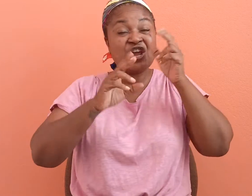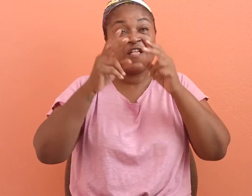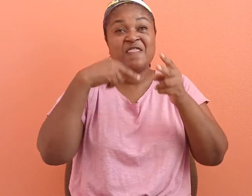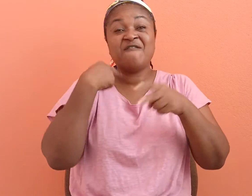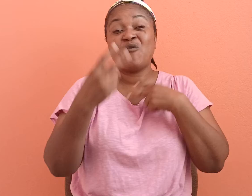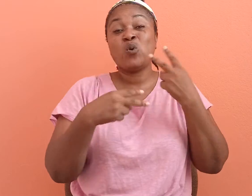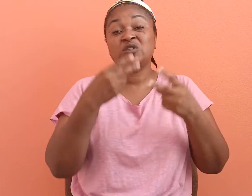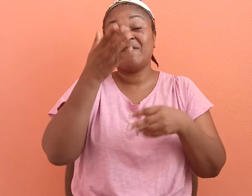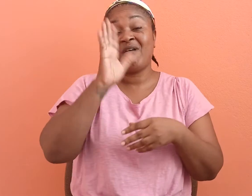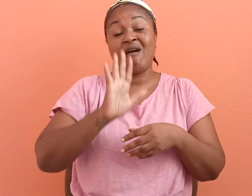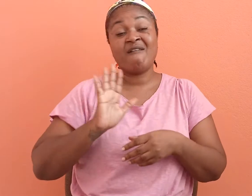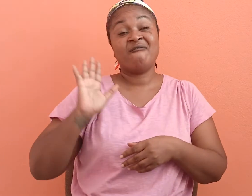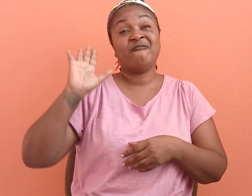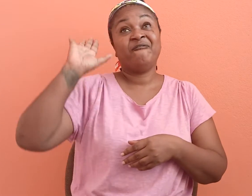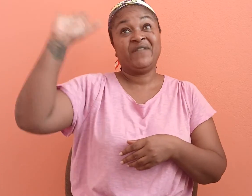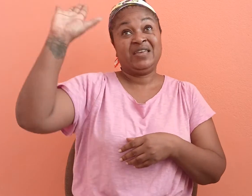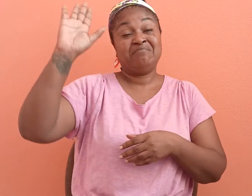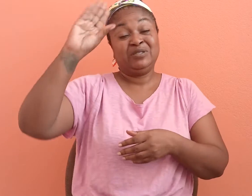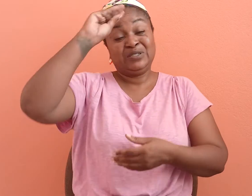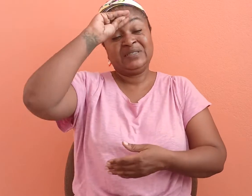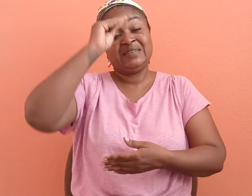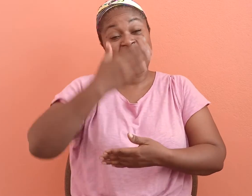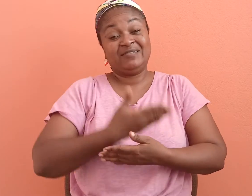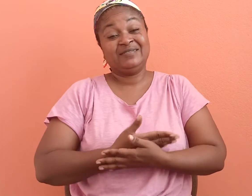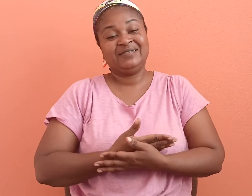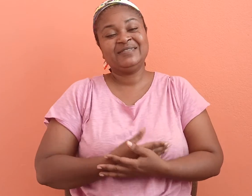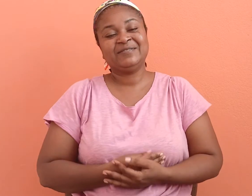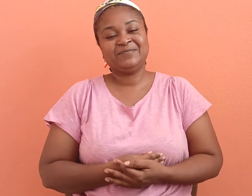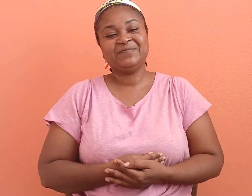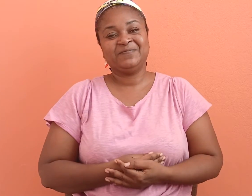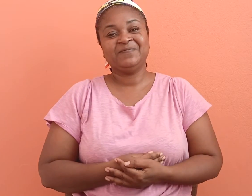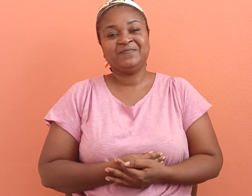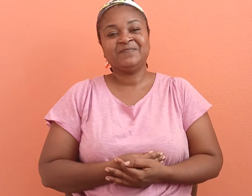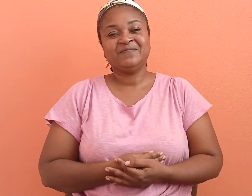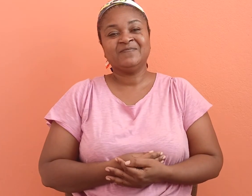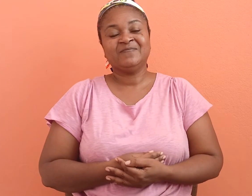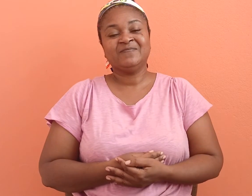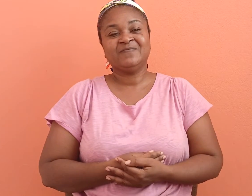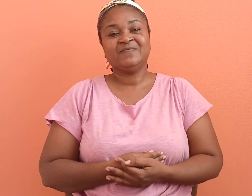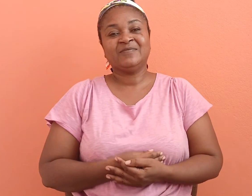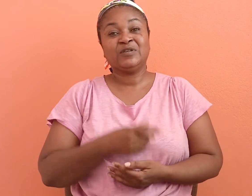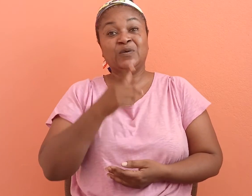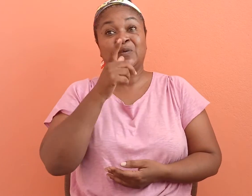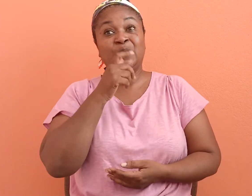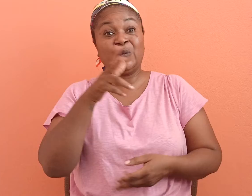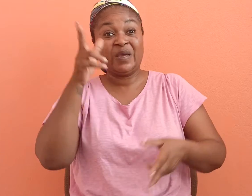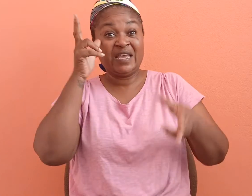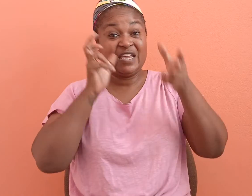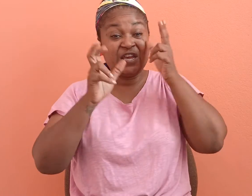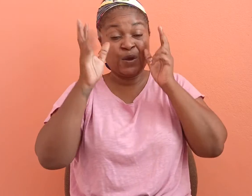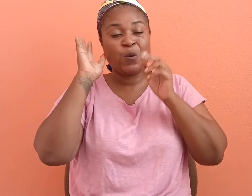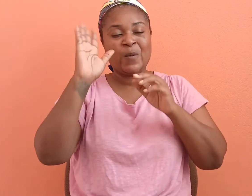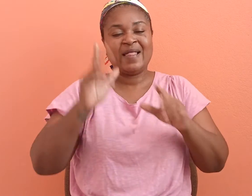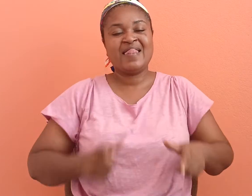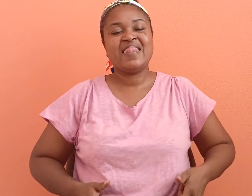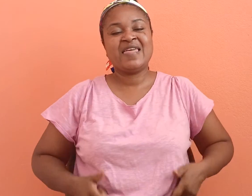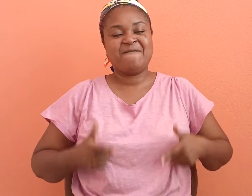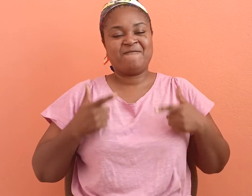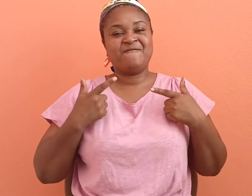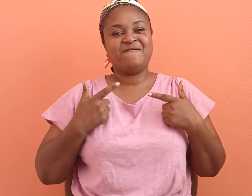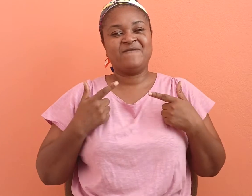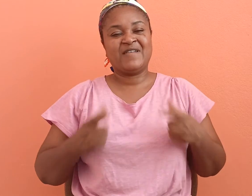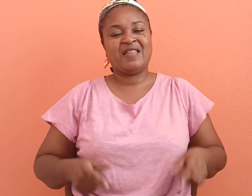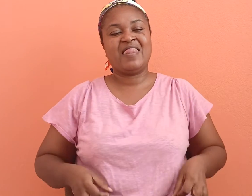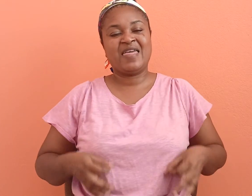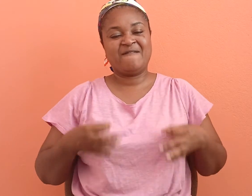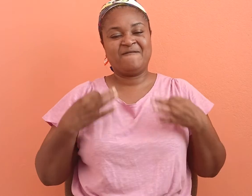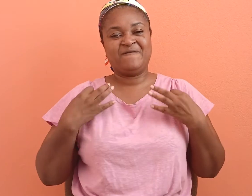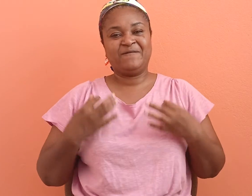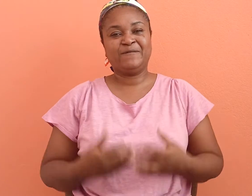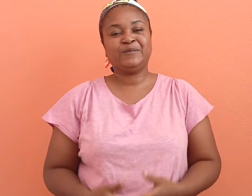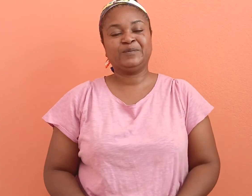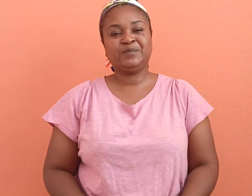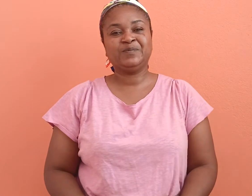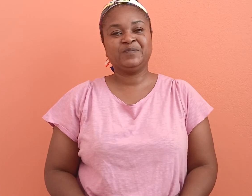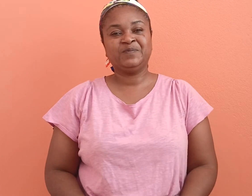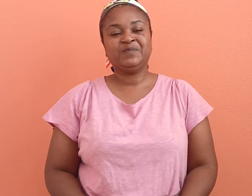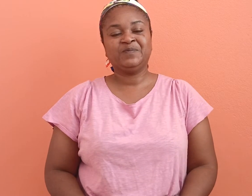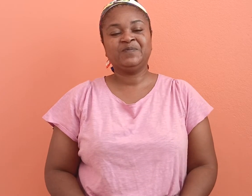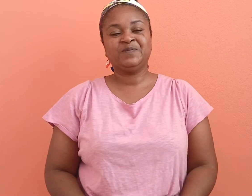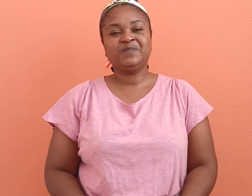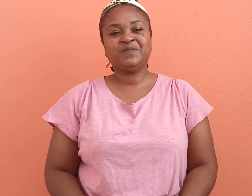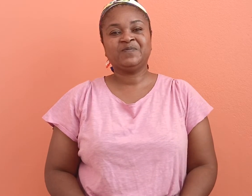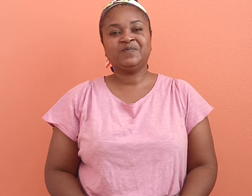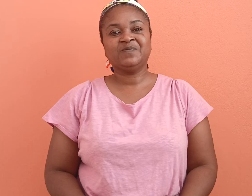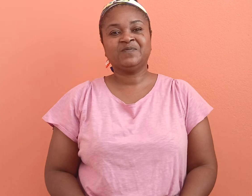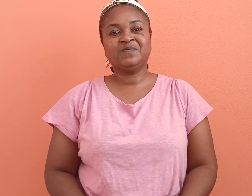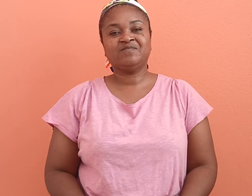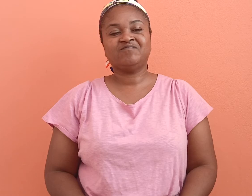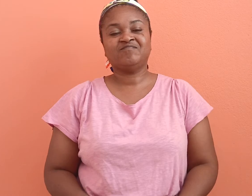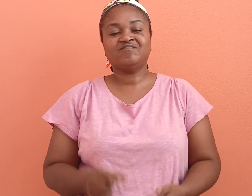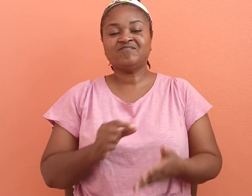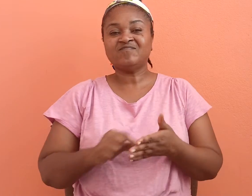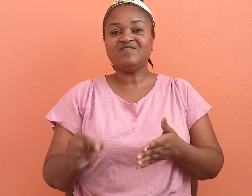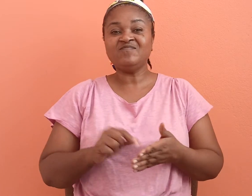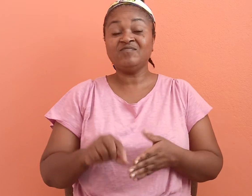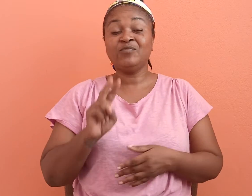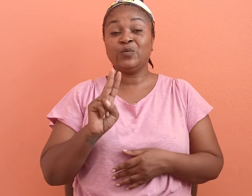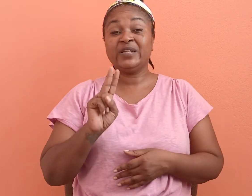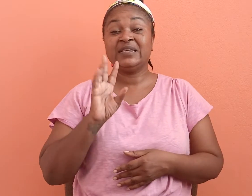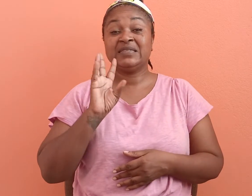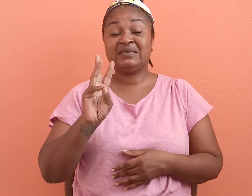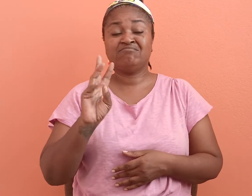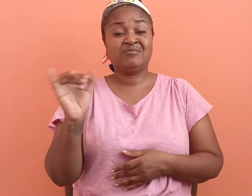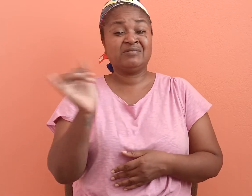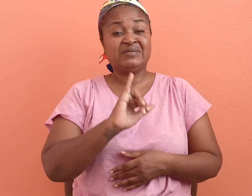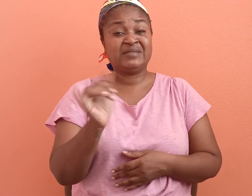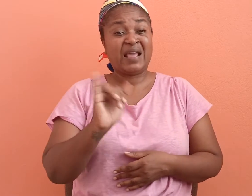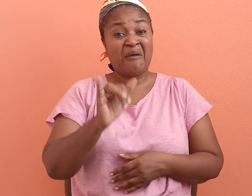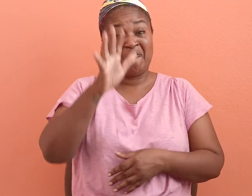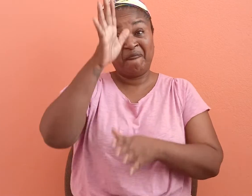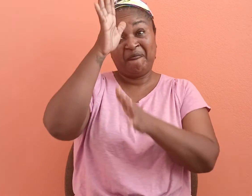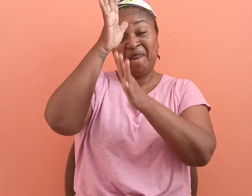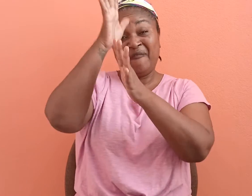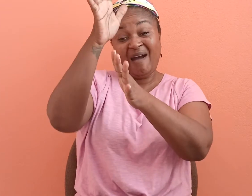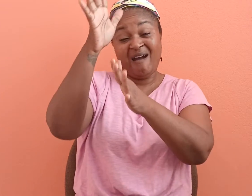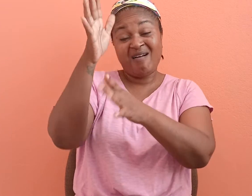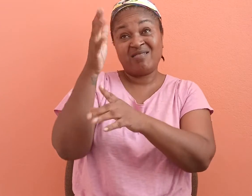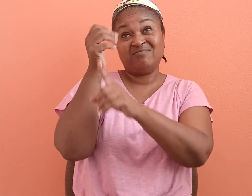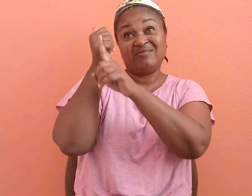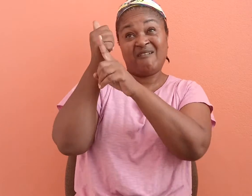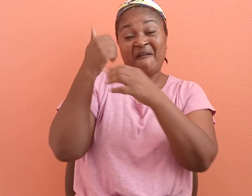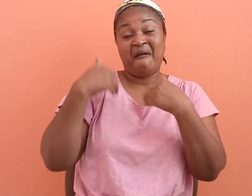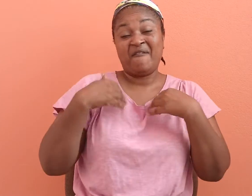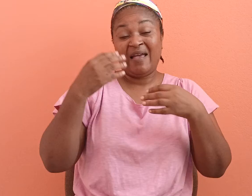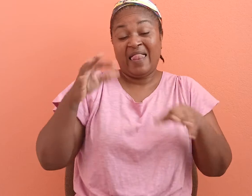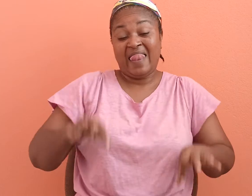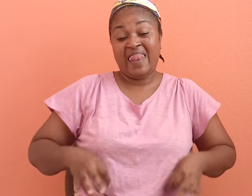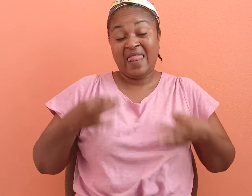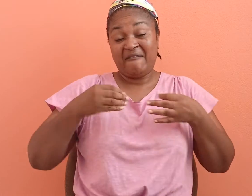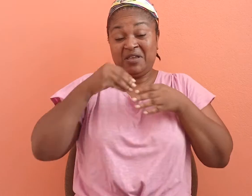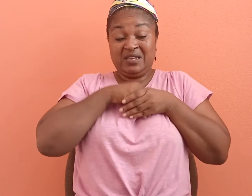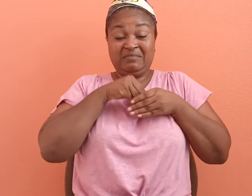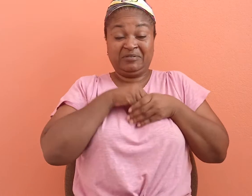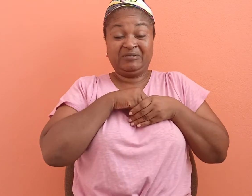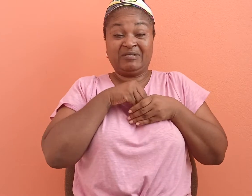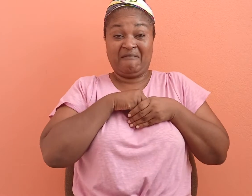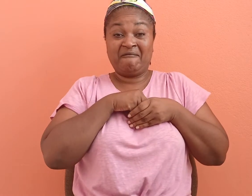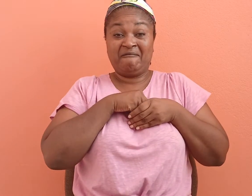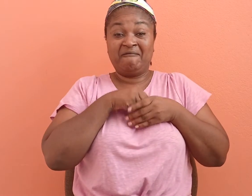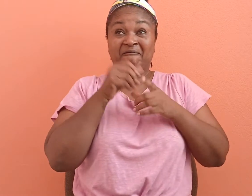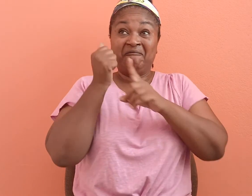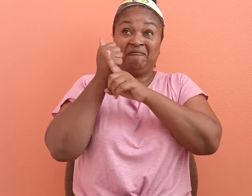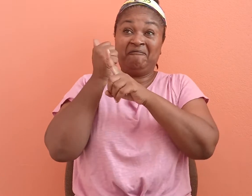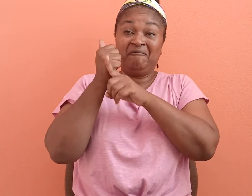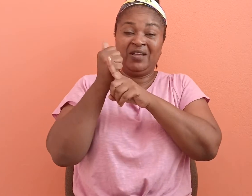Son, and those who hear it will live. 26 Just as the Father has life in himself, so he has granted